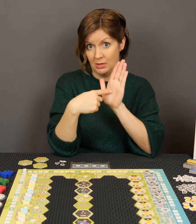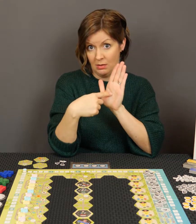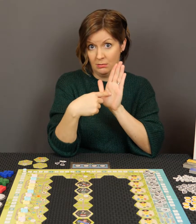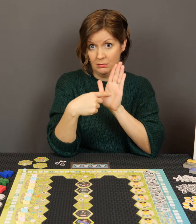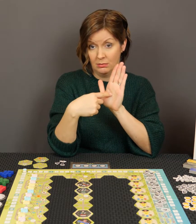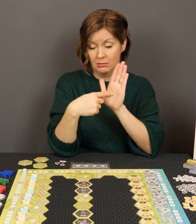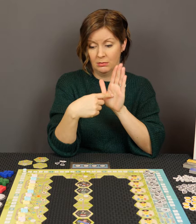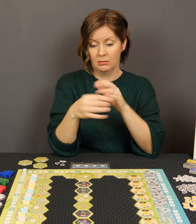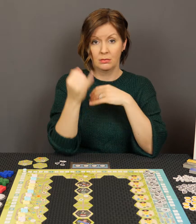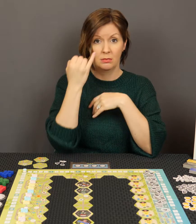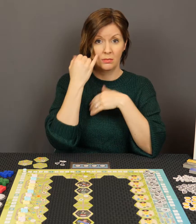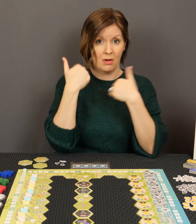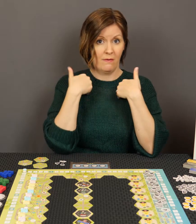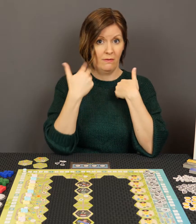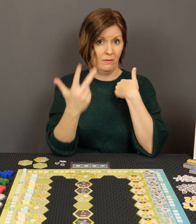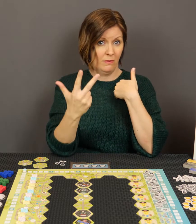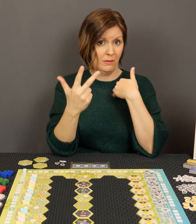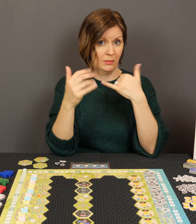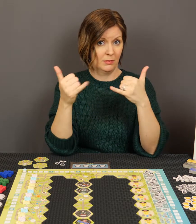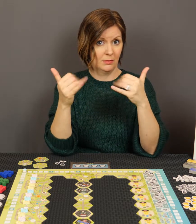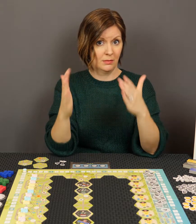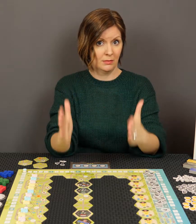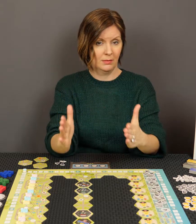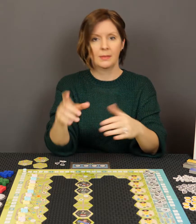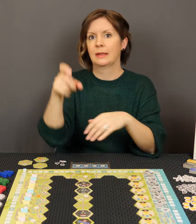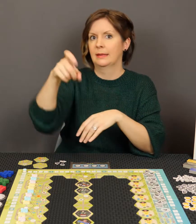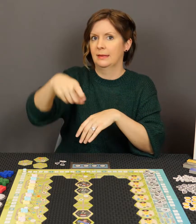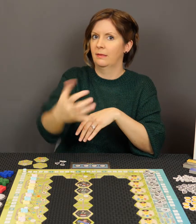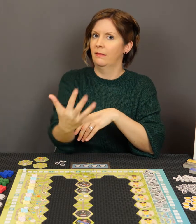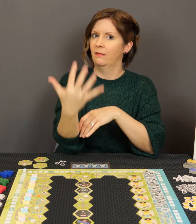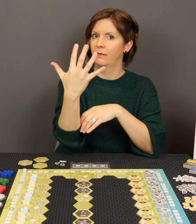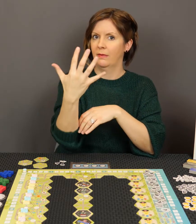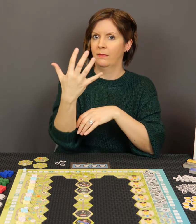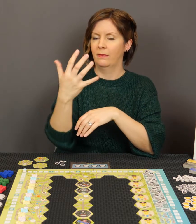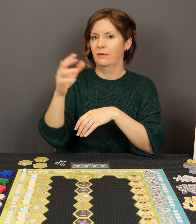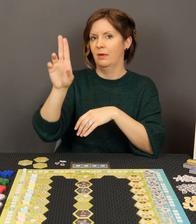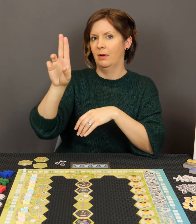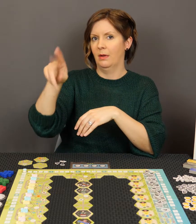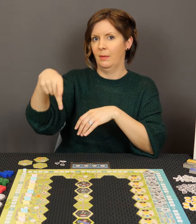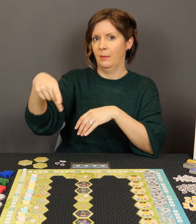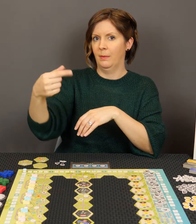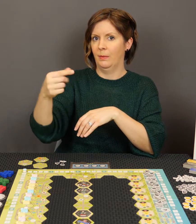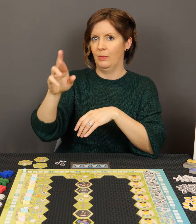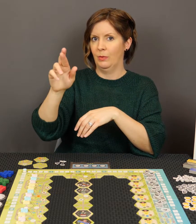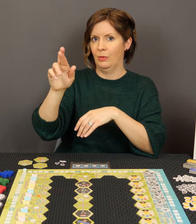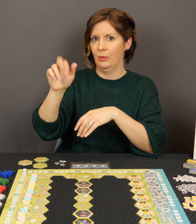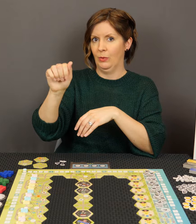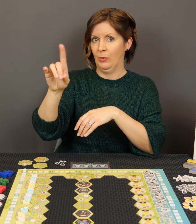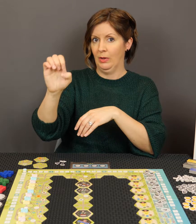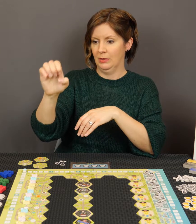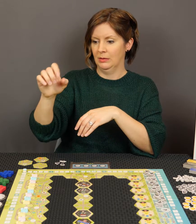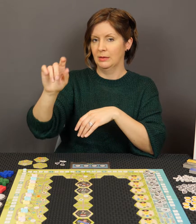And that’s how many upgrade tiles you need. So for instance if there’s 3 players, then you need 5 upgrade tiles.